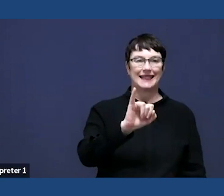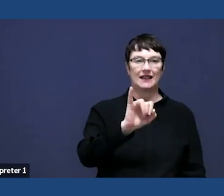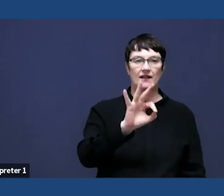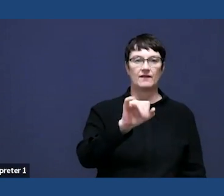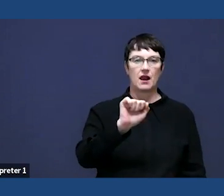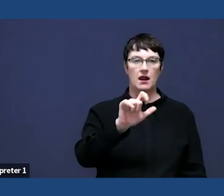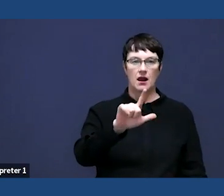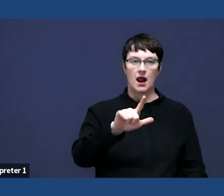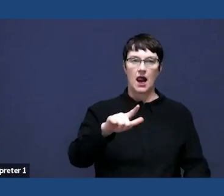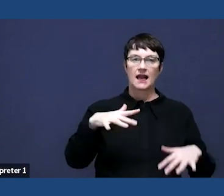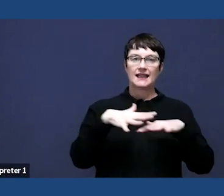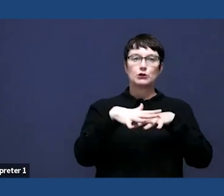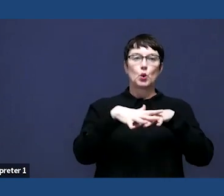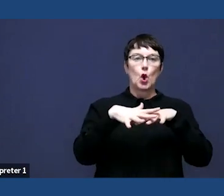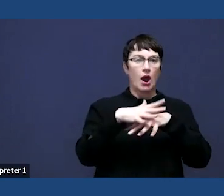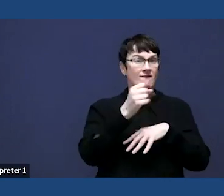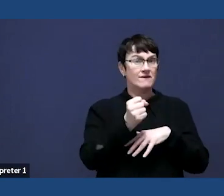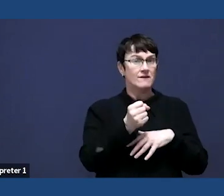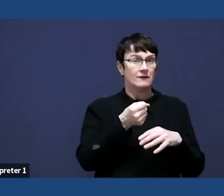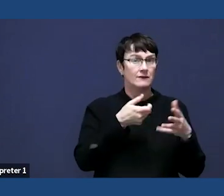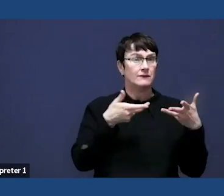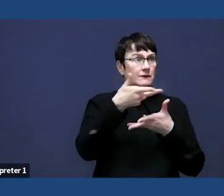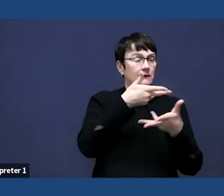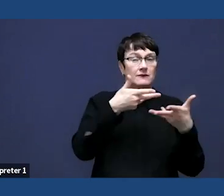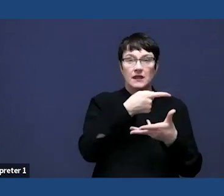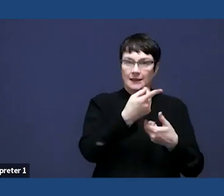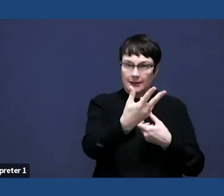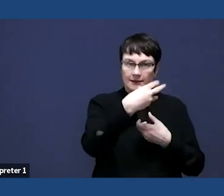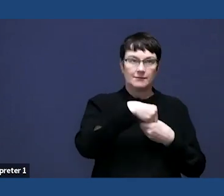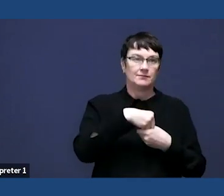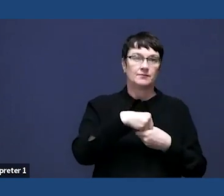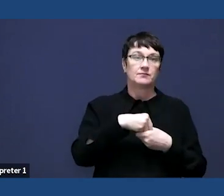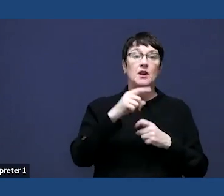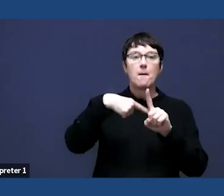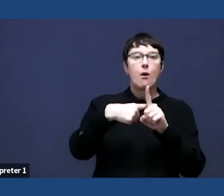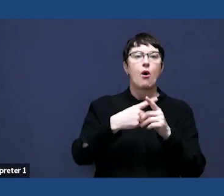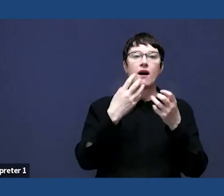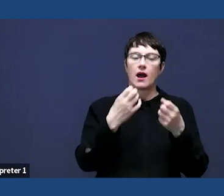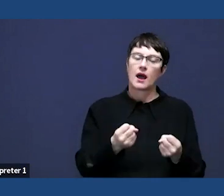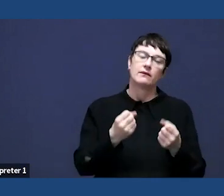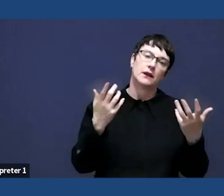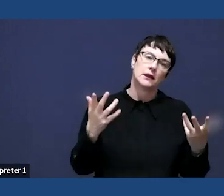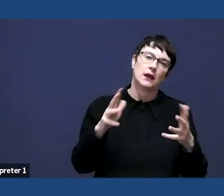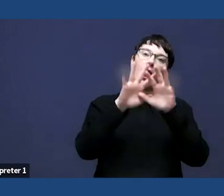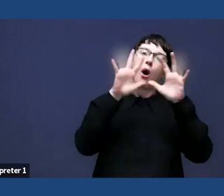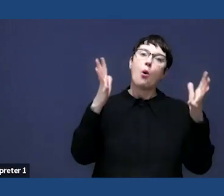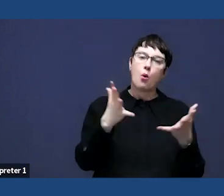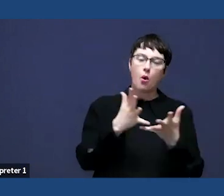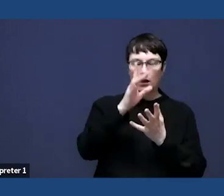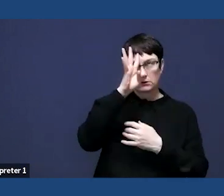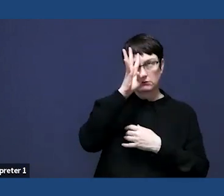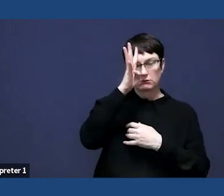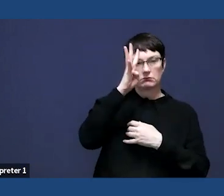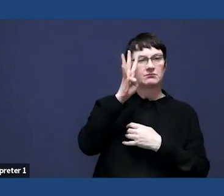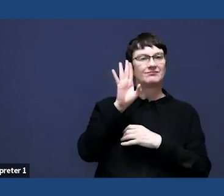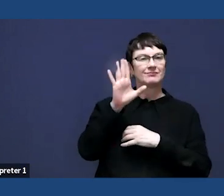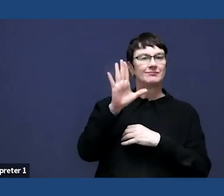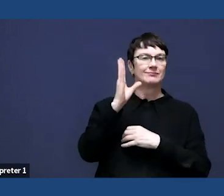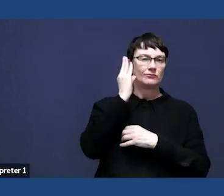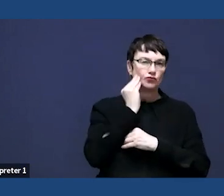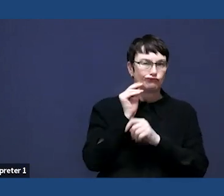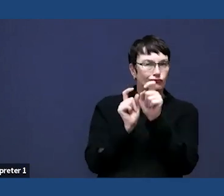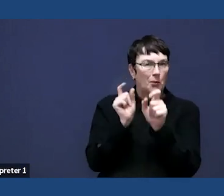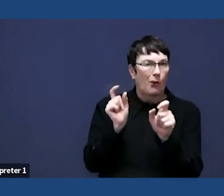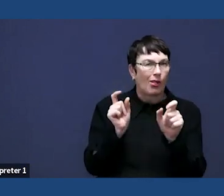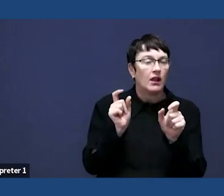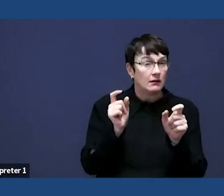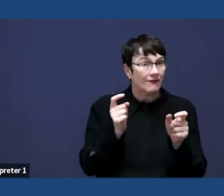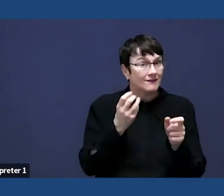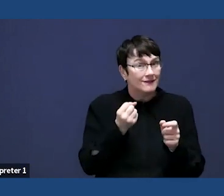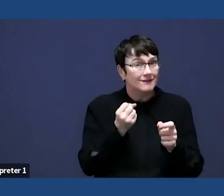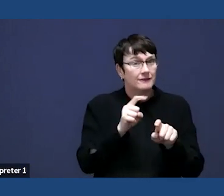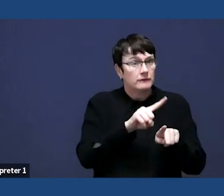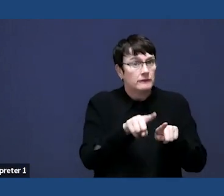The global initiative for ageing and all Bethany is there so we know there is a will and a